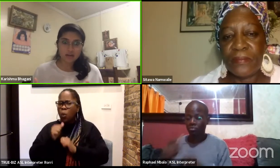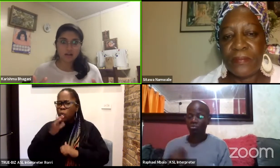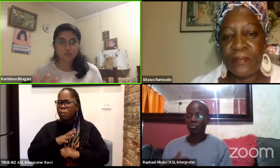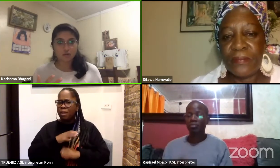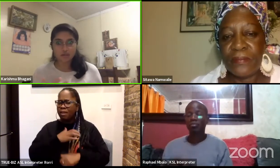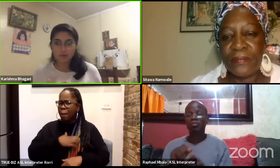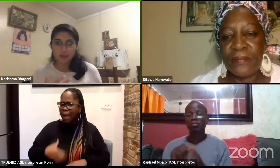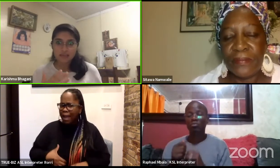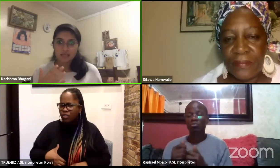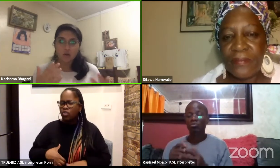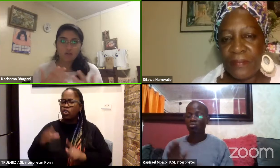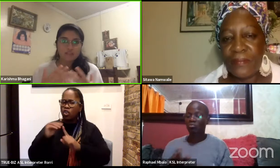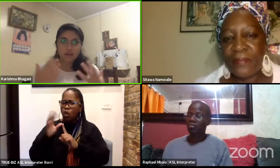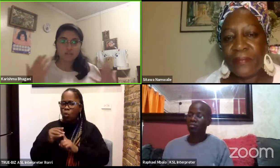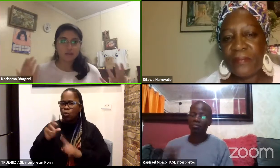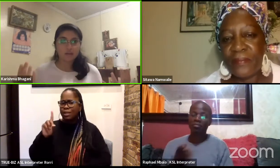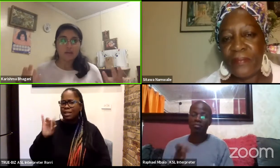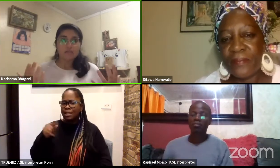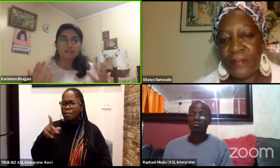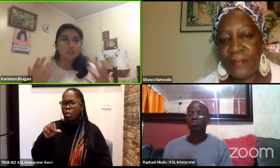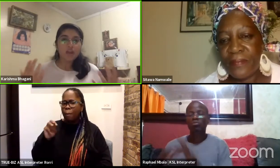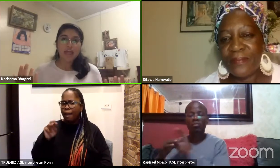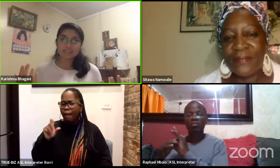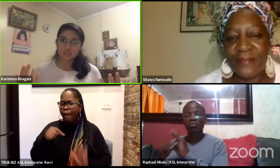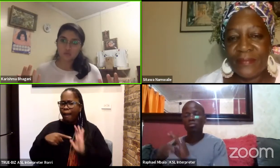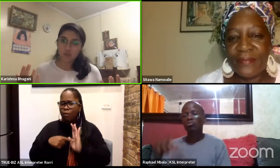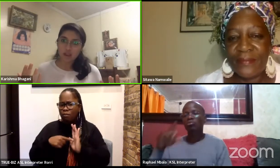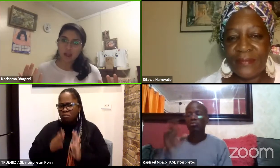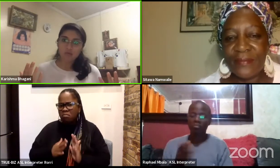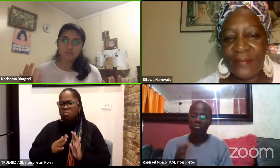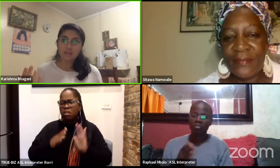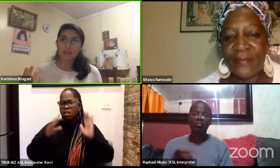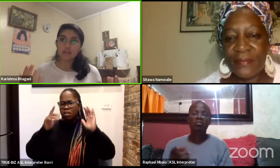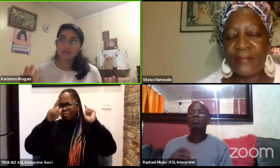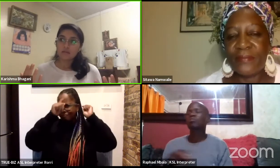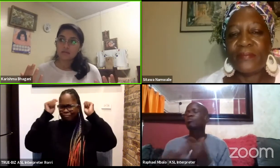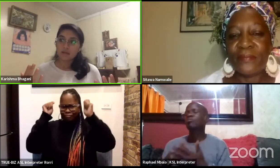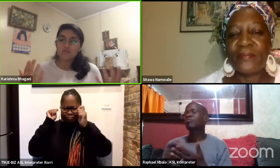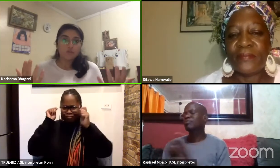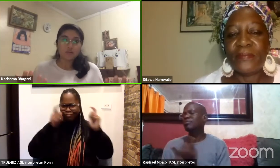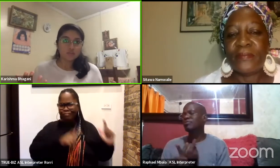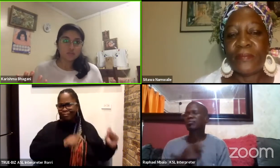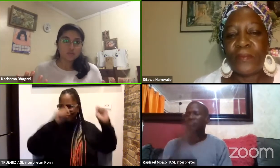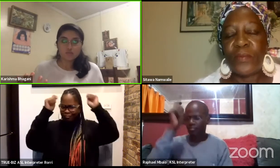and a cultural diplomat and all of these other hats that you wear, how do they influence you